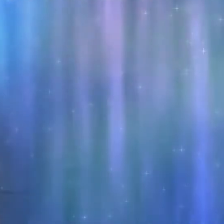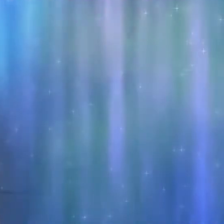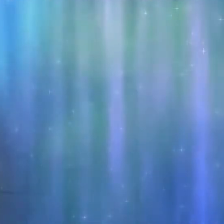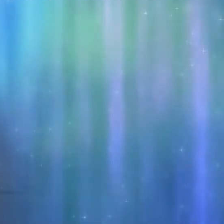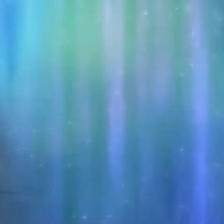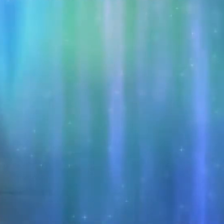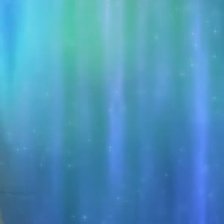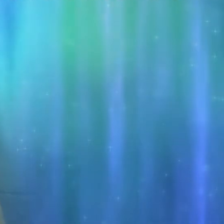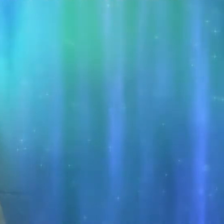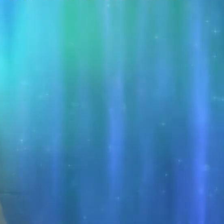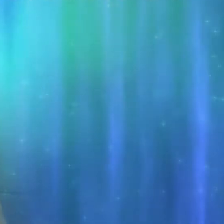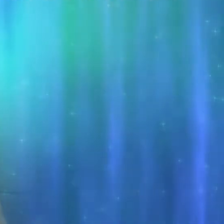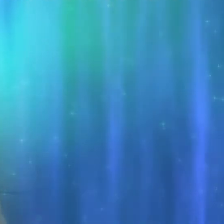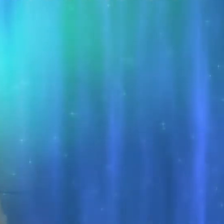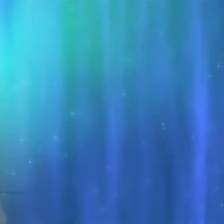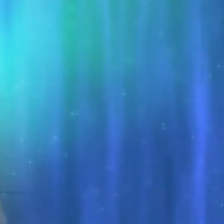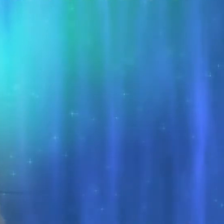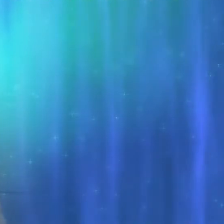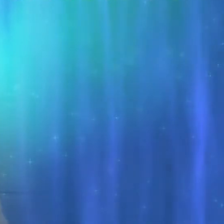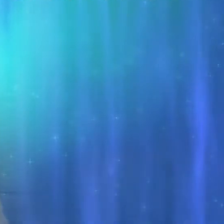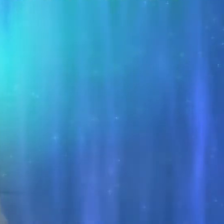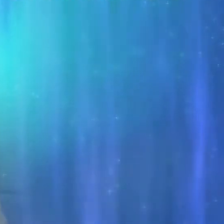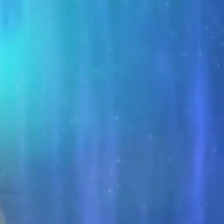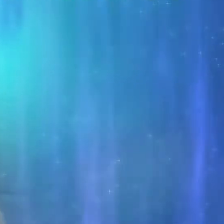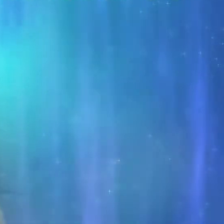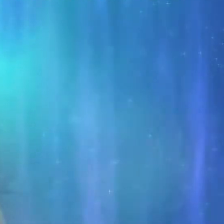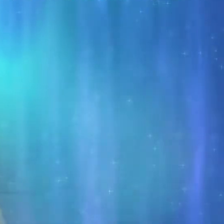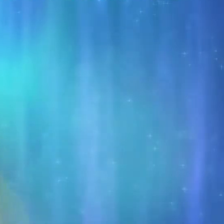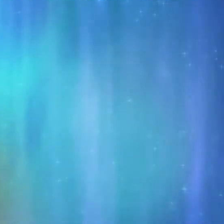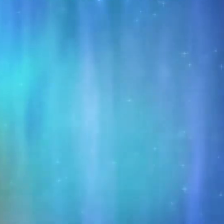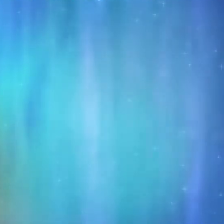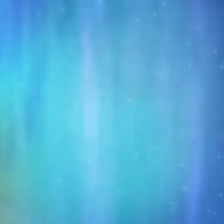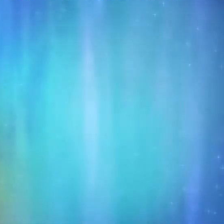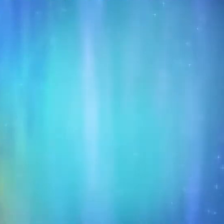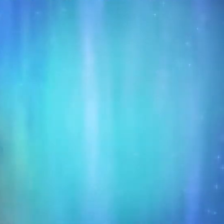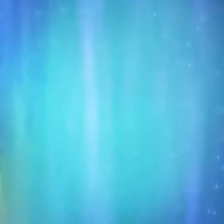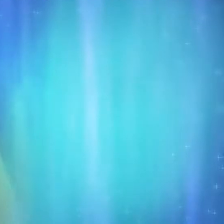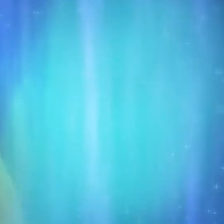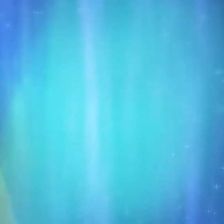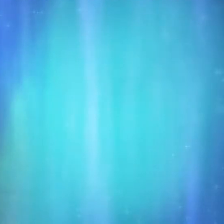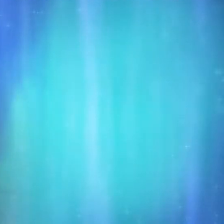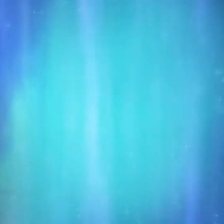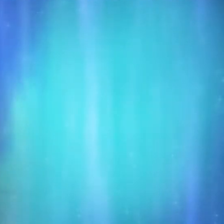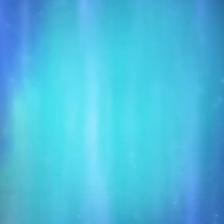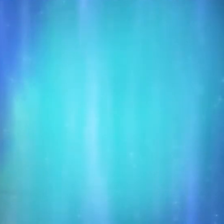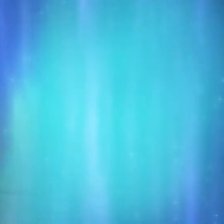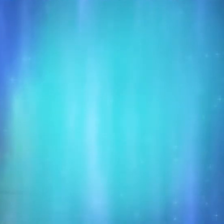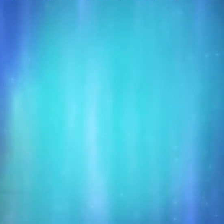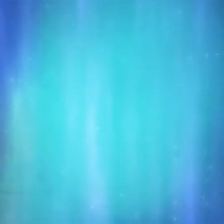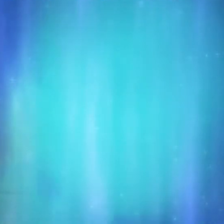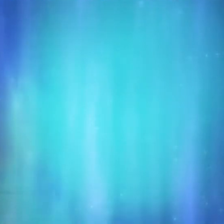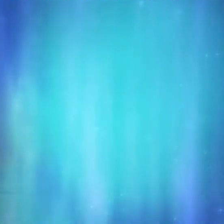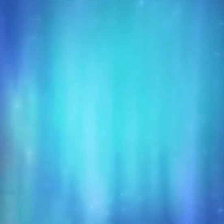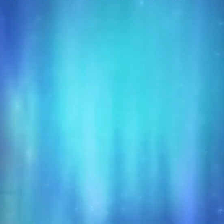Cyndi – After my Jack died, I learned that there are plenty more fish in the SPFL